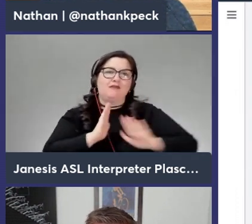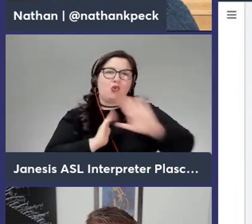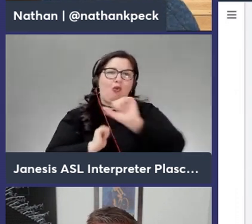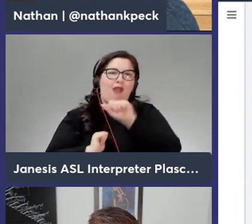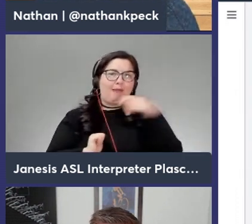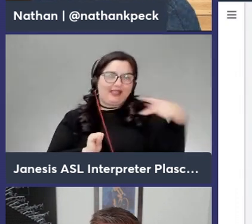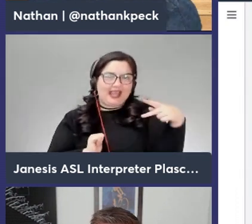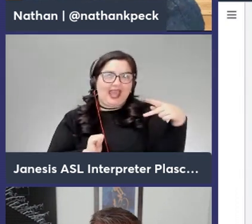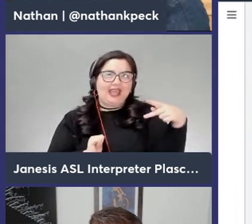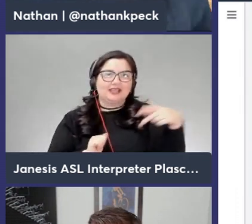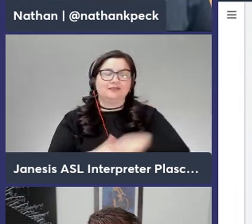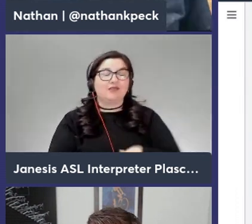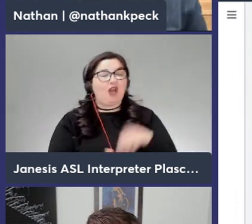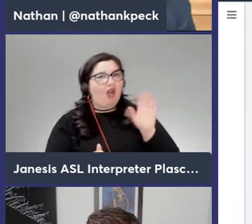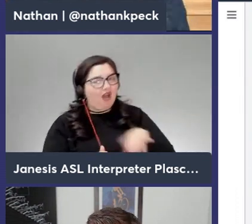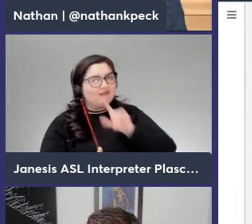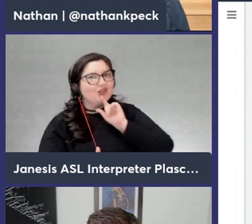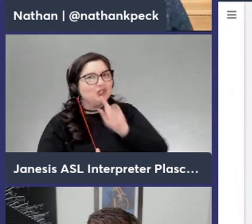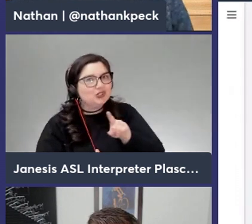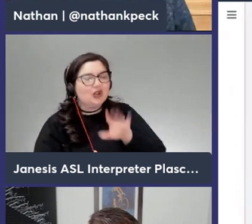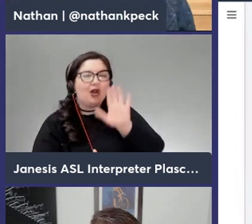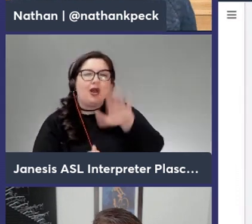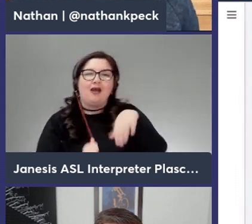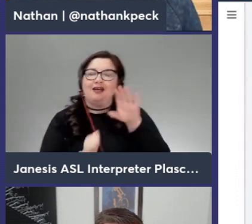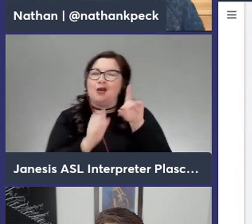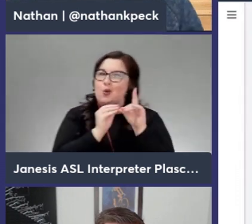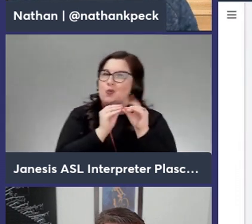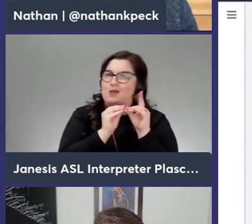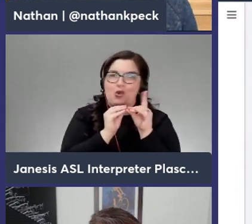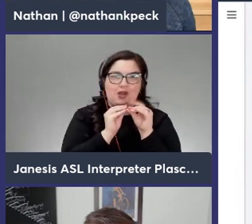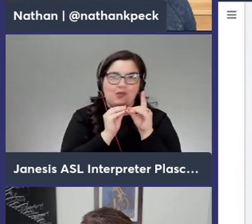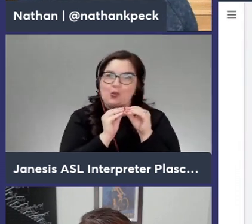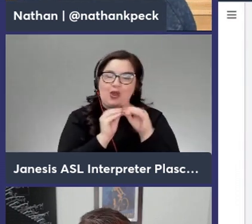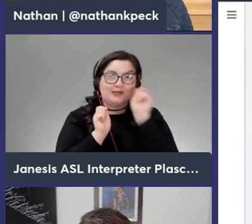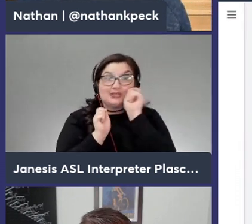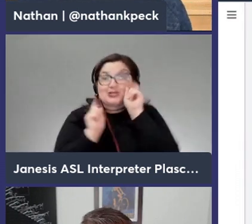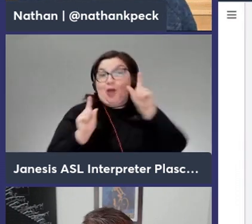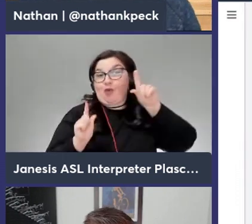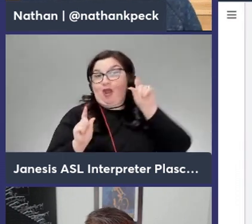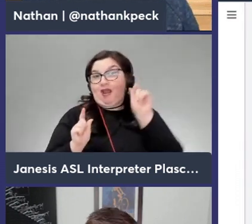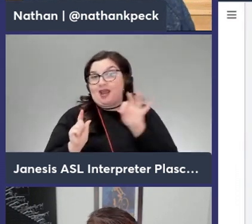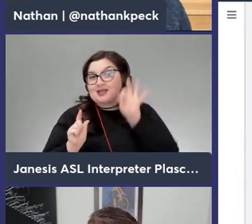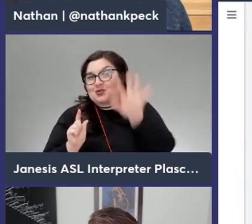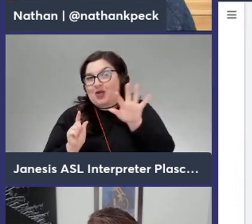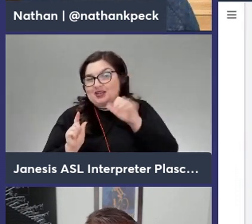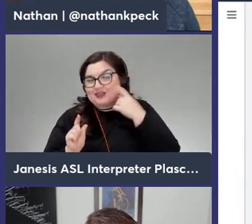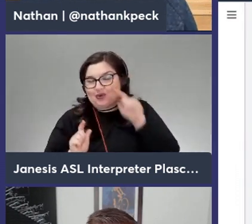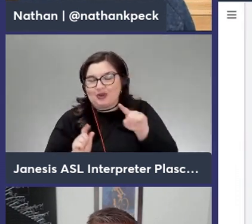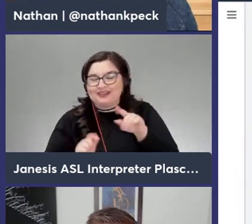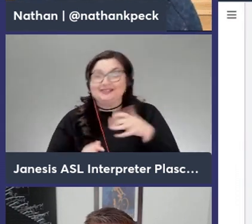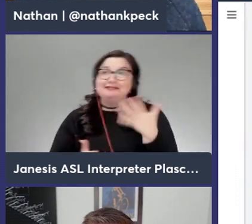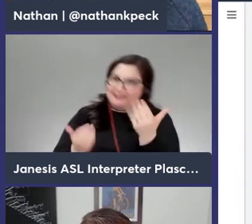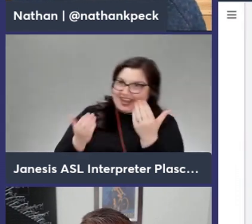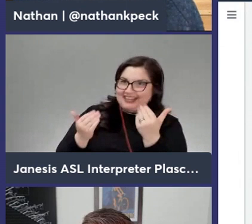For sure. One more surprise question for you that I was thinking about as you were talking about